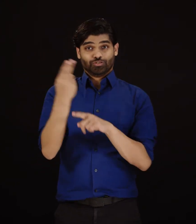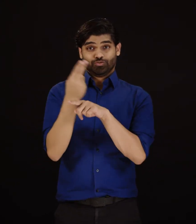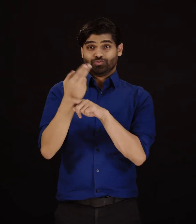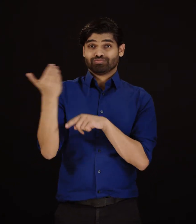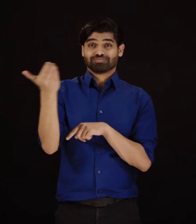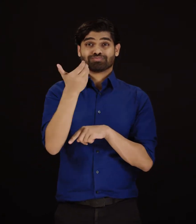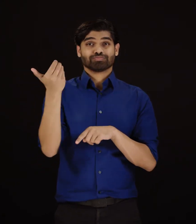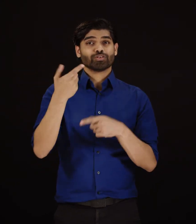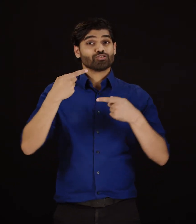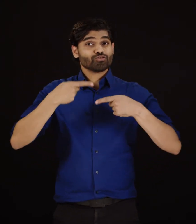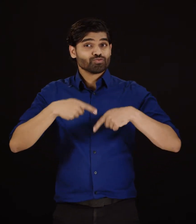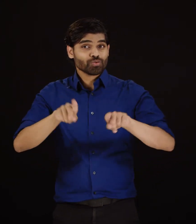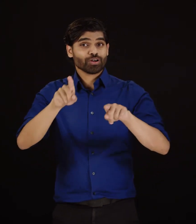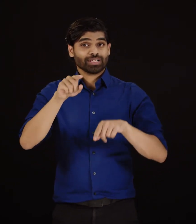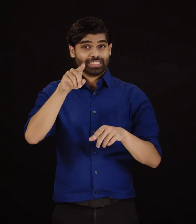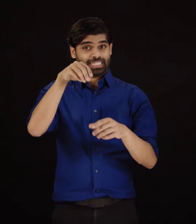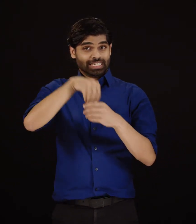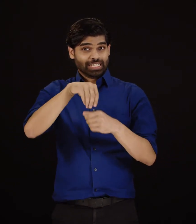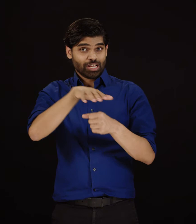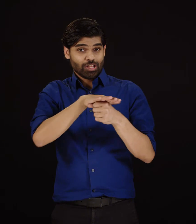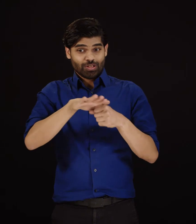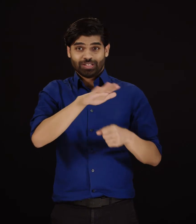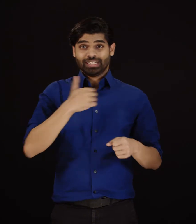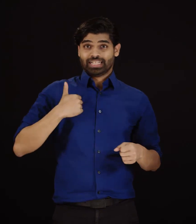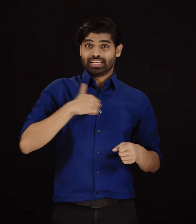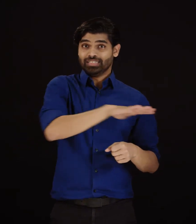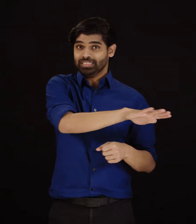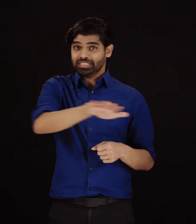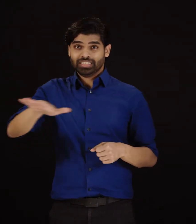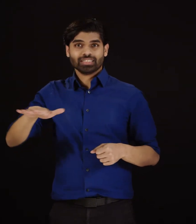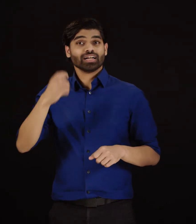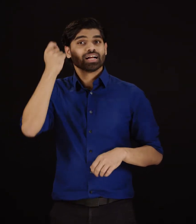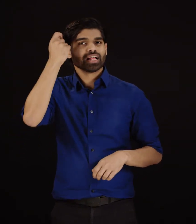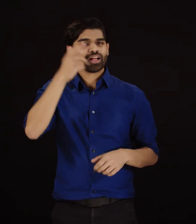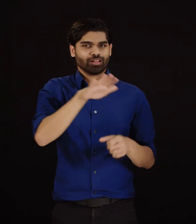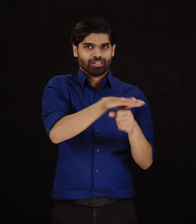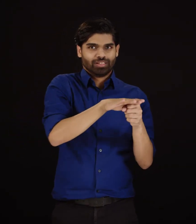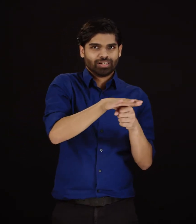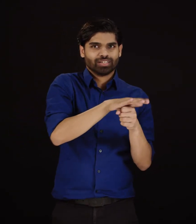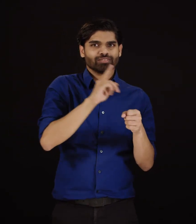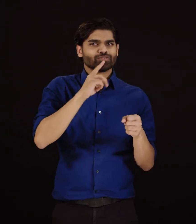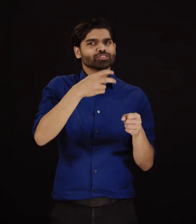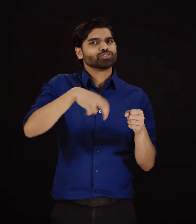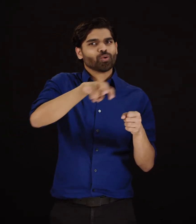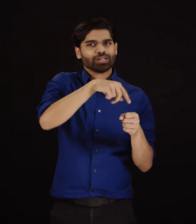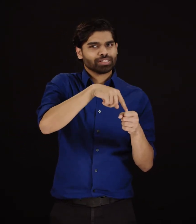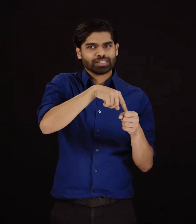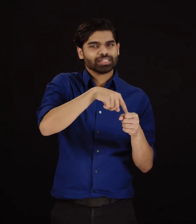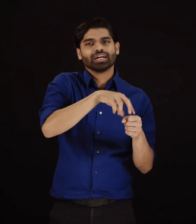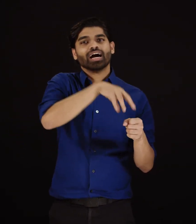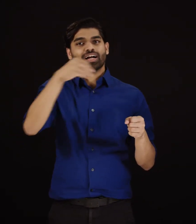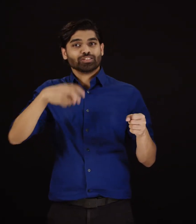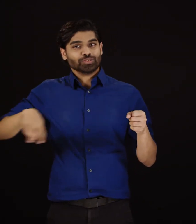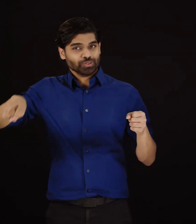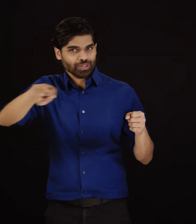in a customer’s plan. In addition, some providers may offer plans that include a daily rate fee that provides customers